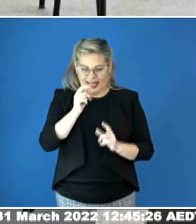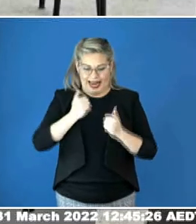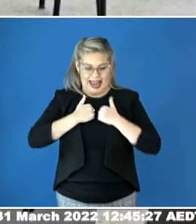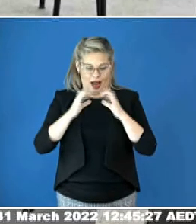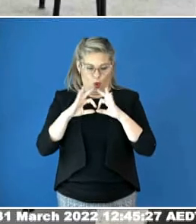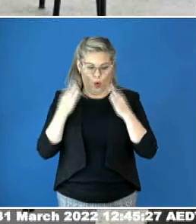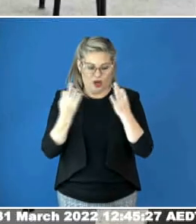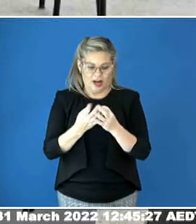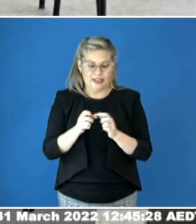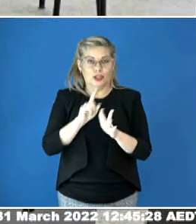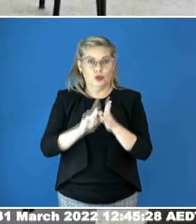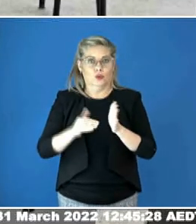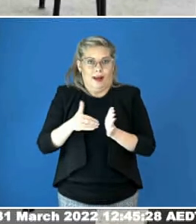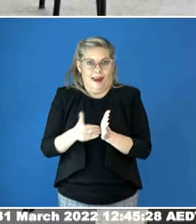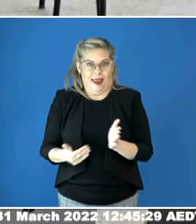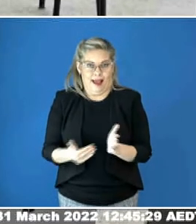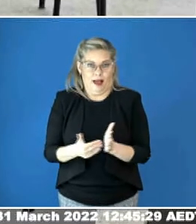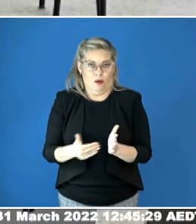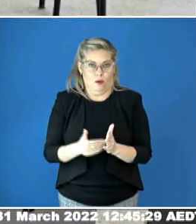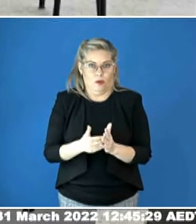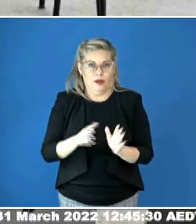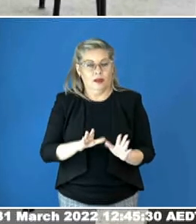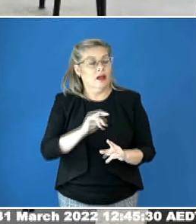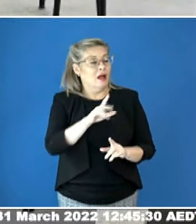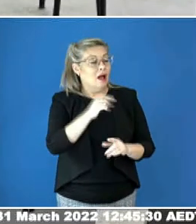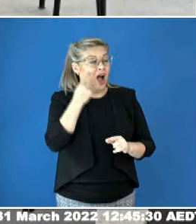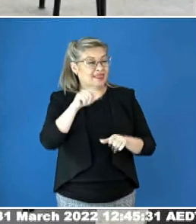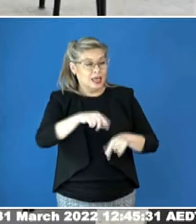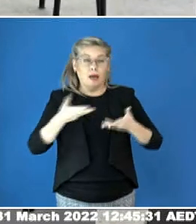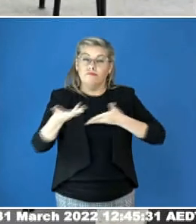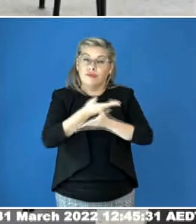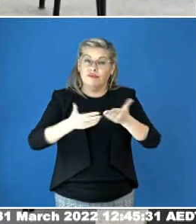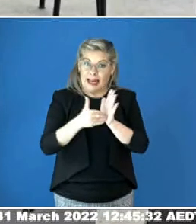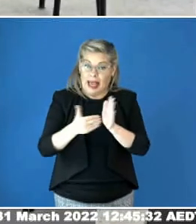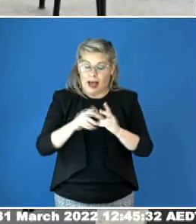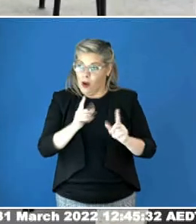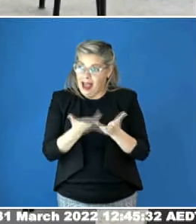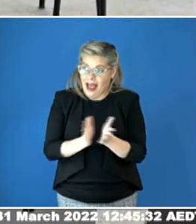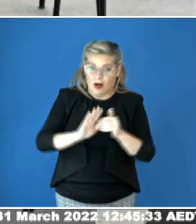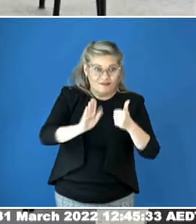away and given serious consideration and appropriate steps taken. Yes.